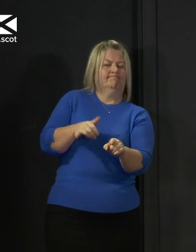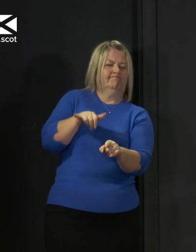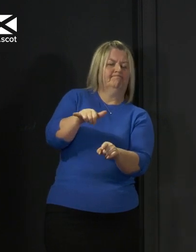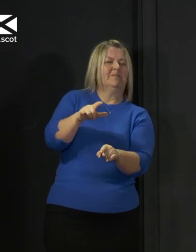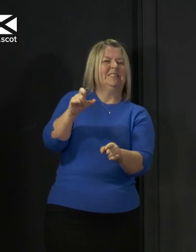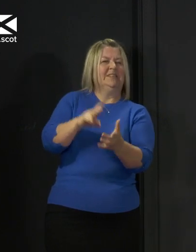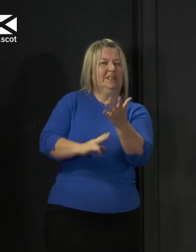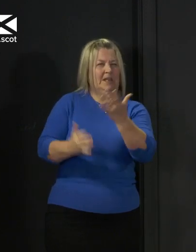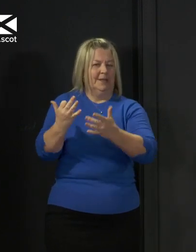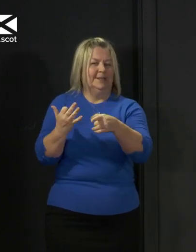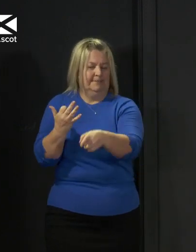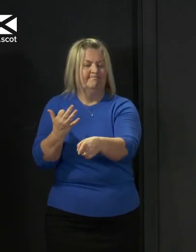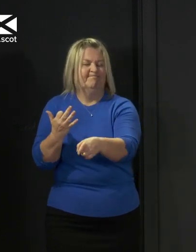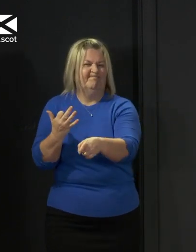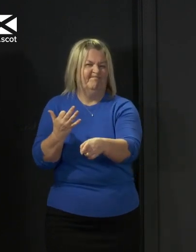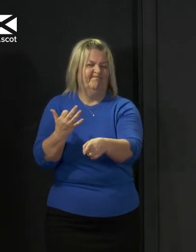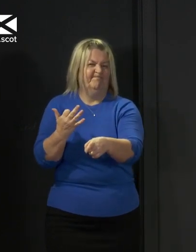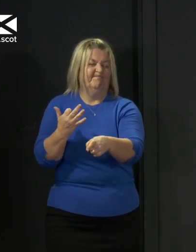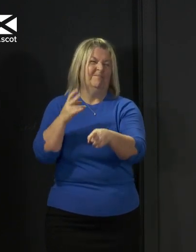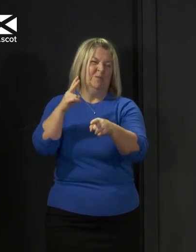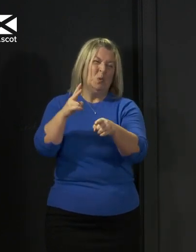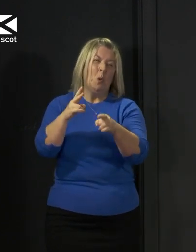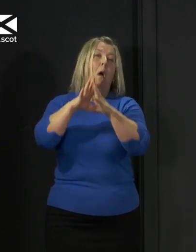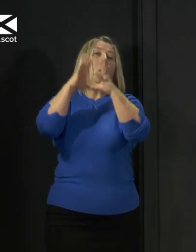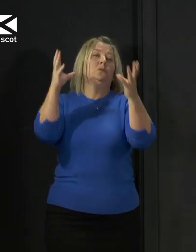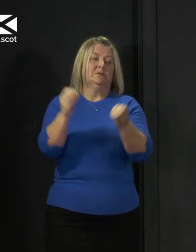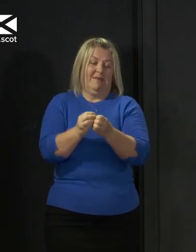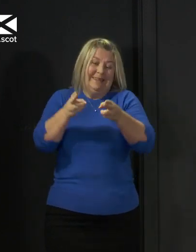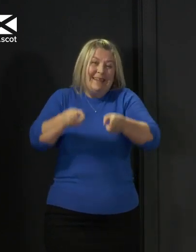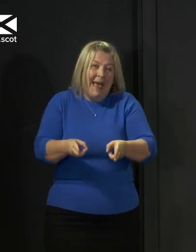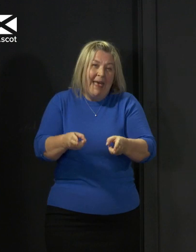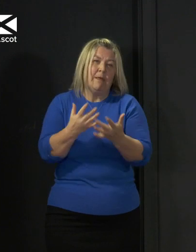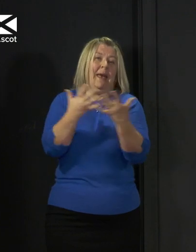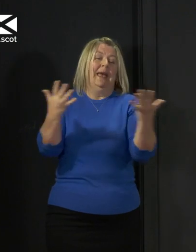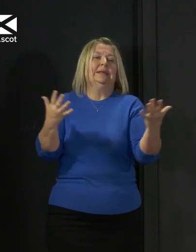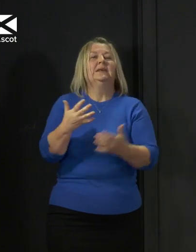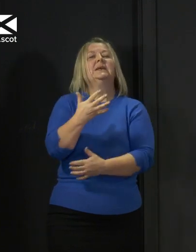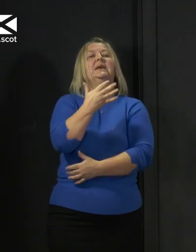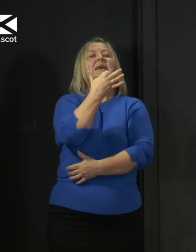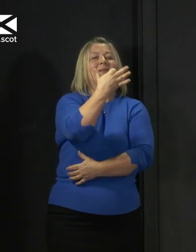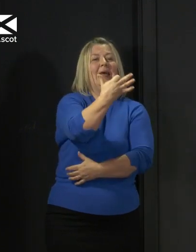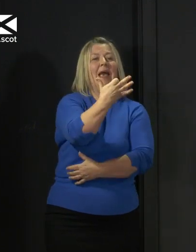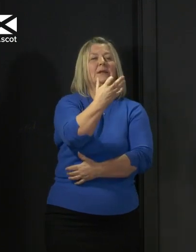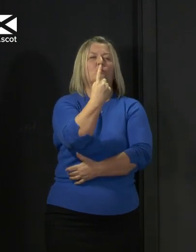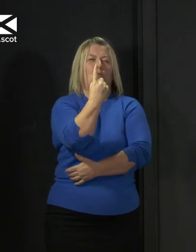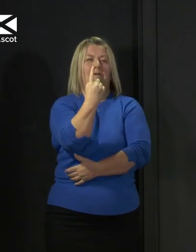total number of deaths in Scotland under that measurement to 915 once again I